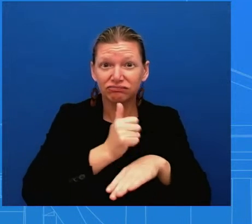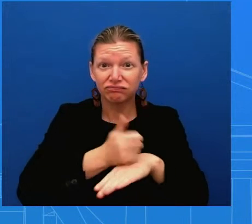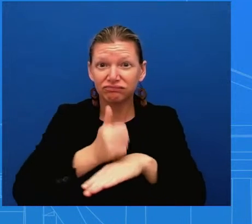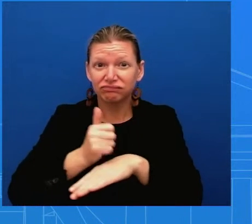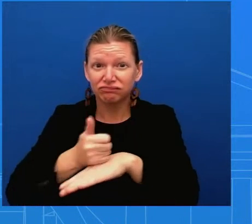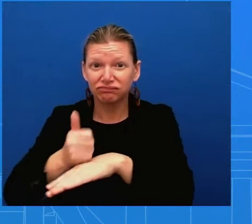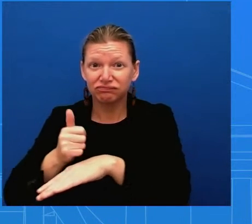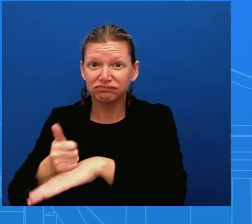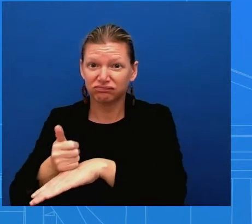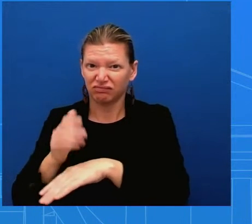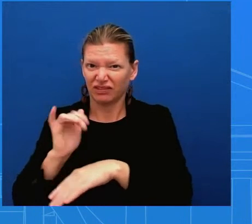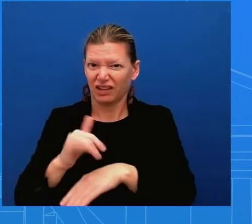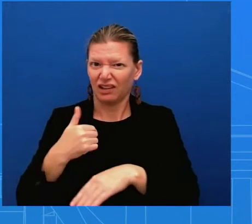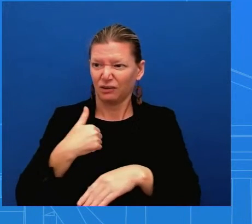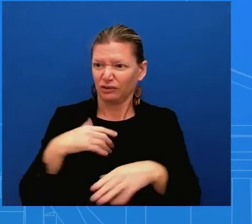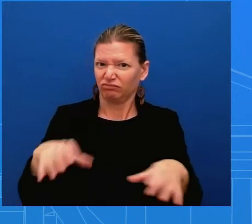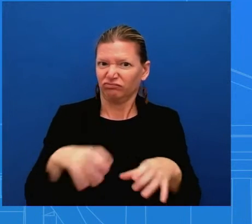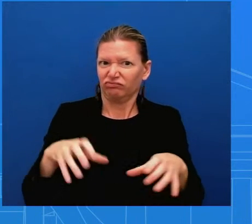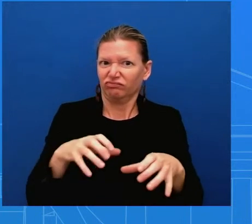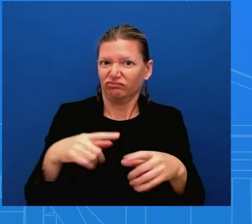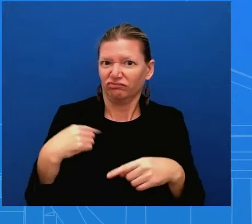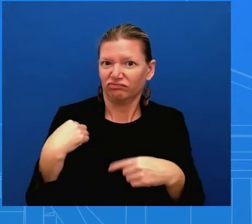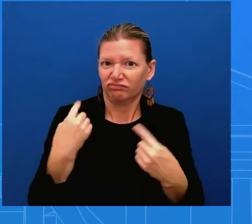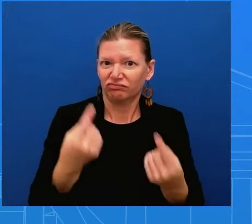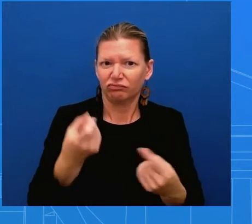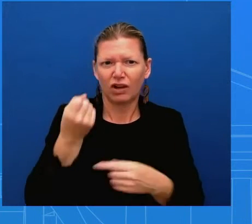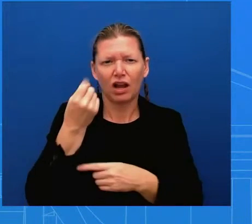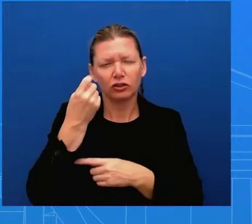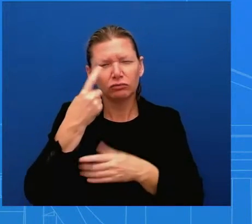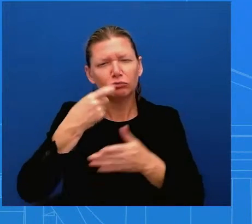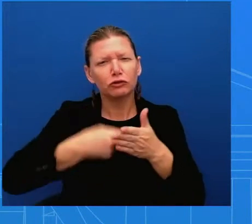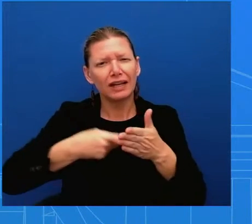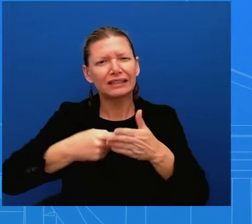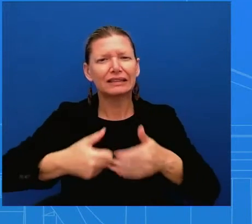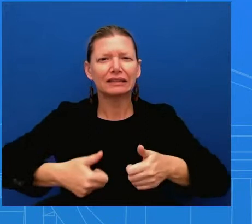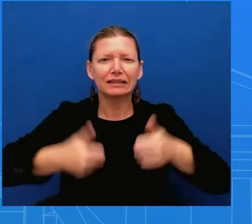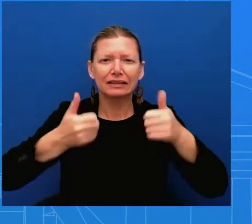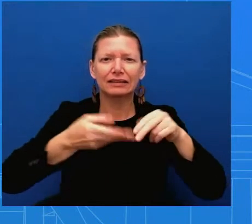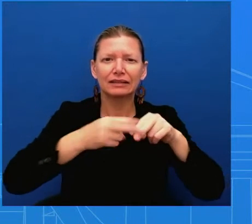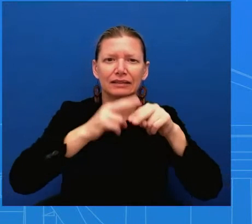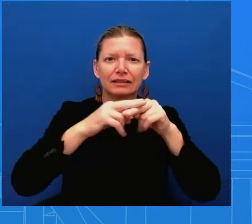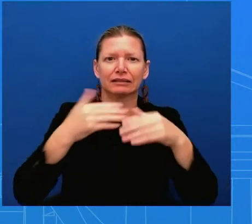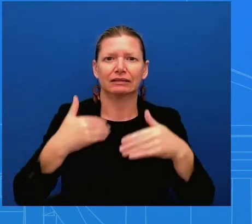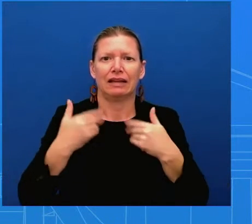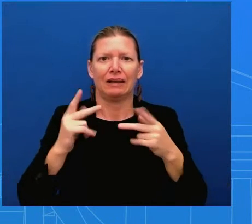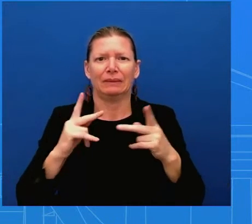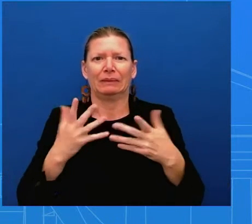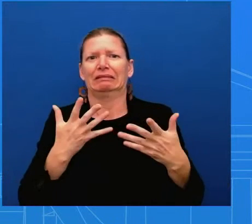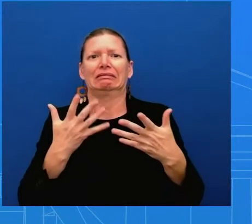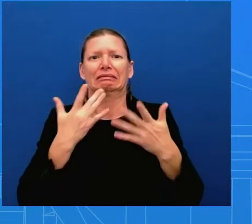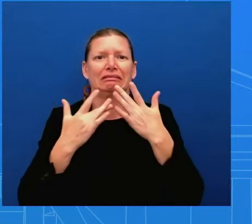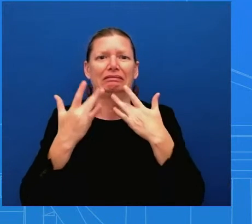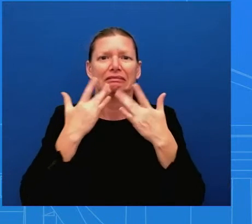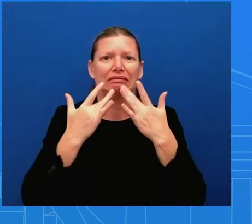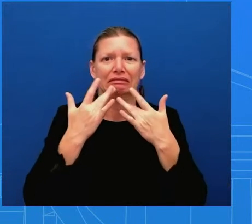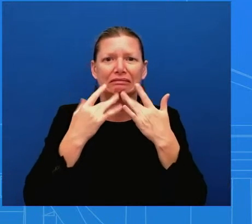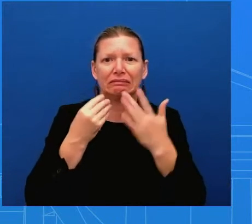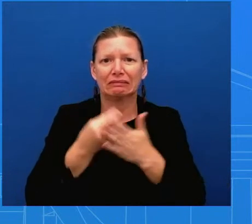and young people, in particular, are feeling that. And so, we're going to continue to work on those issues. We're going to continue to do everything that we can to lower costs.